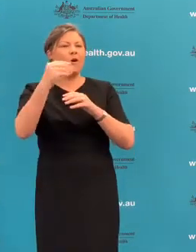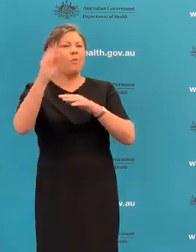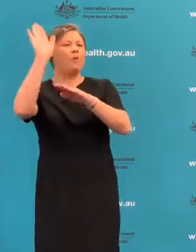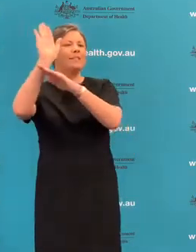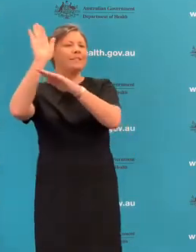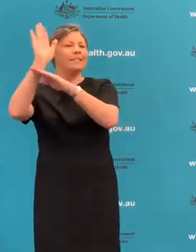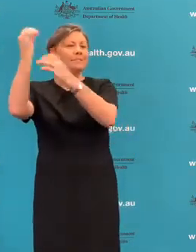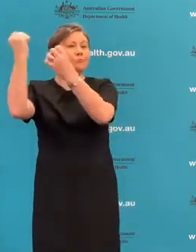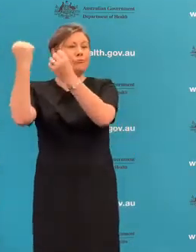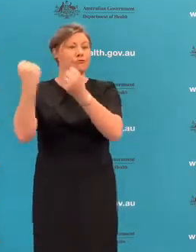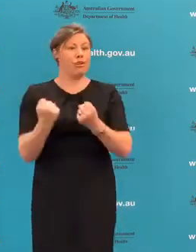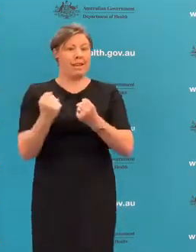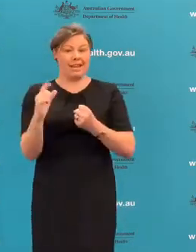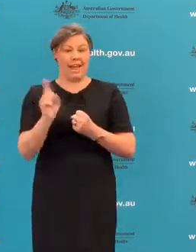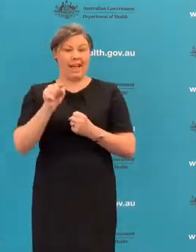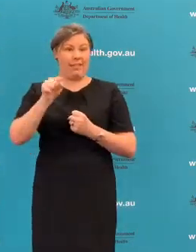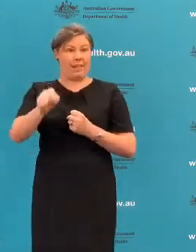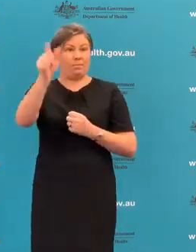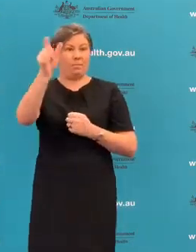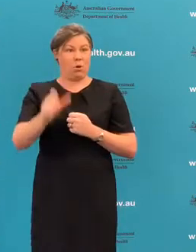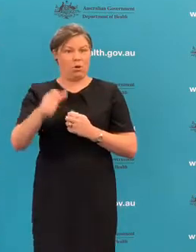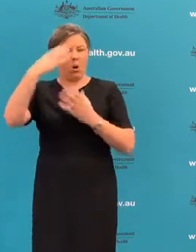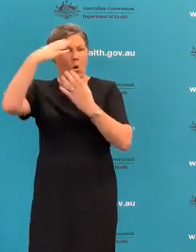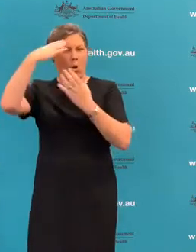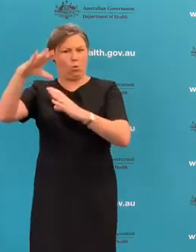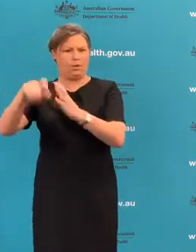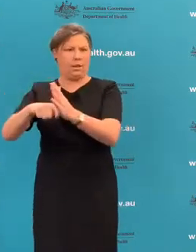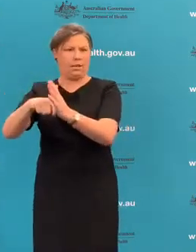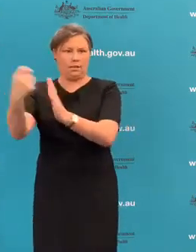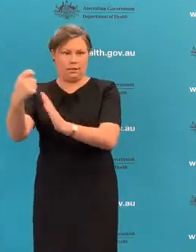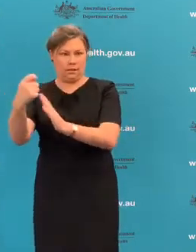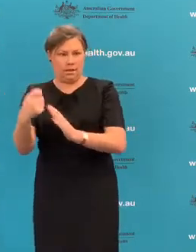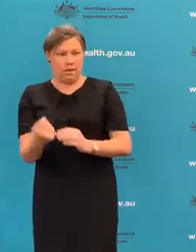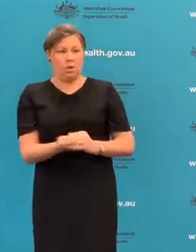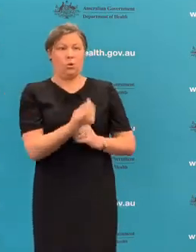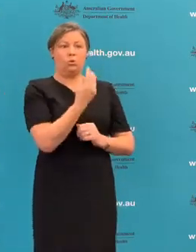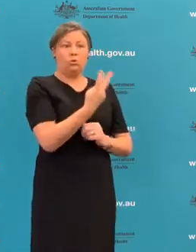the person is in hotel quarantine and two locally acquired and we've seen